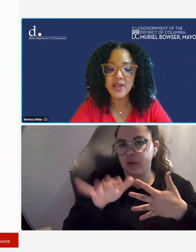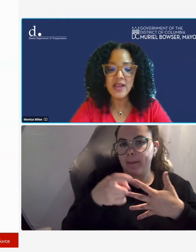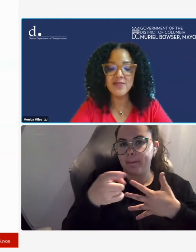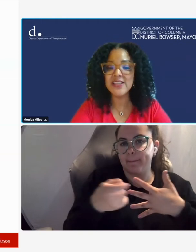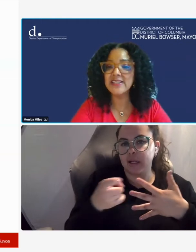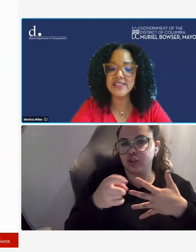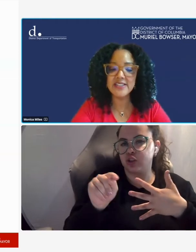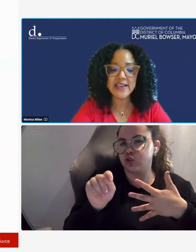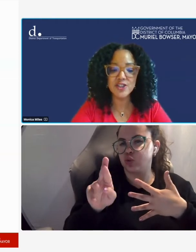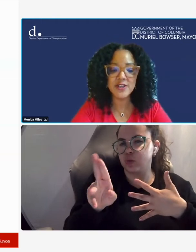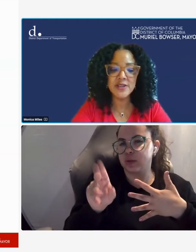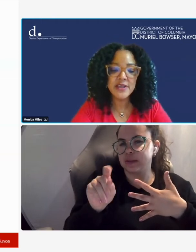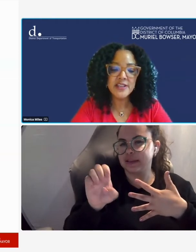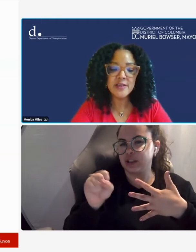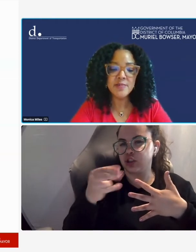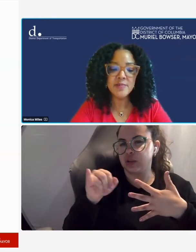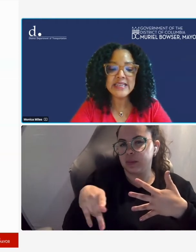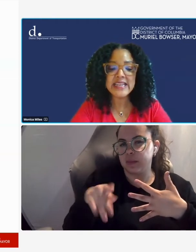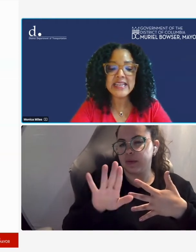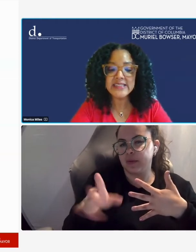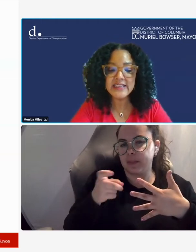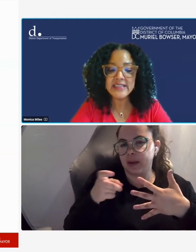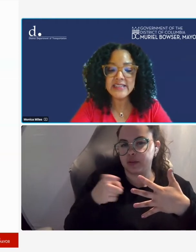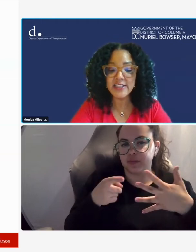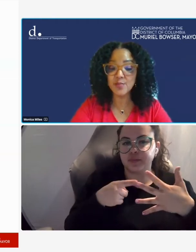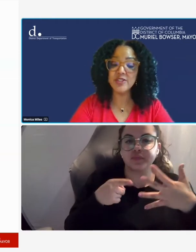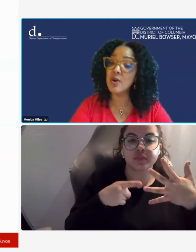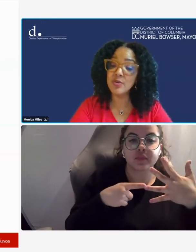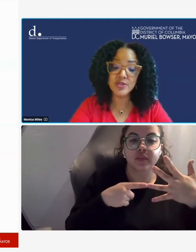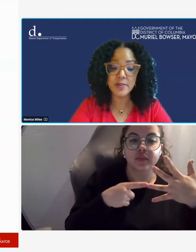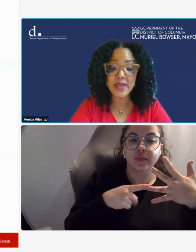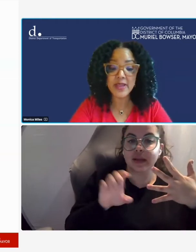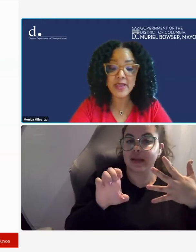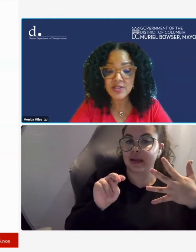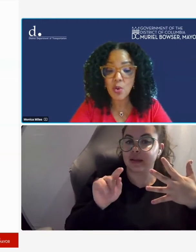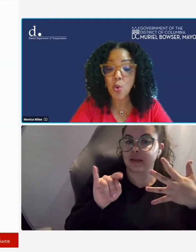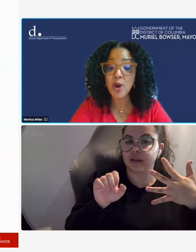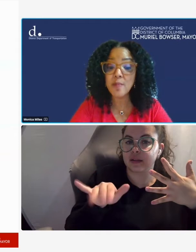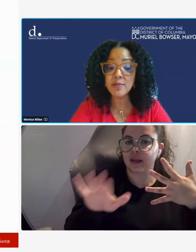of the entities management could be an entity and its principal owners or managers or members